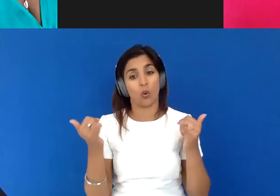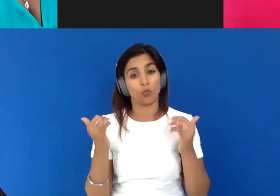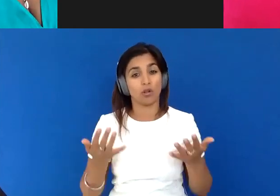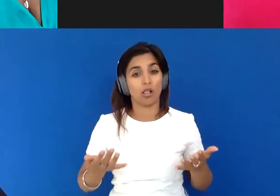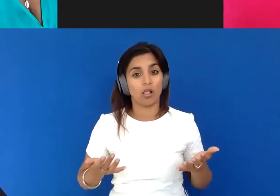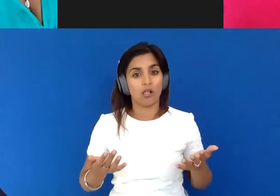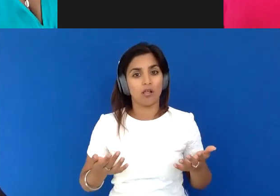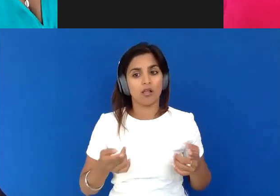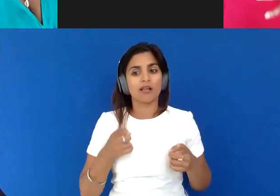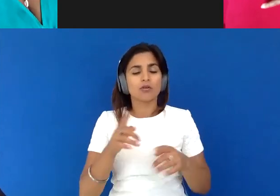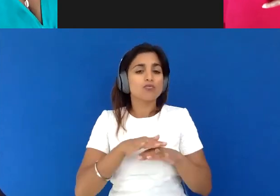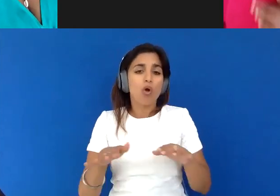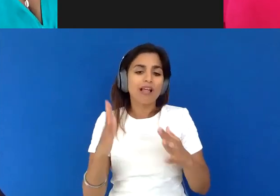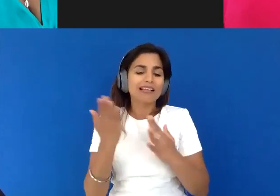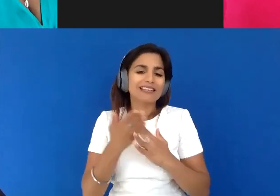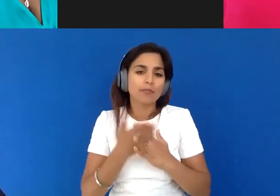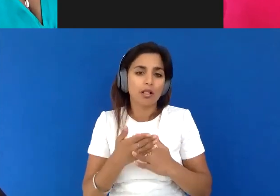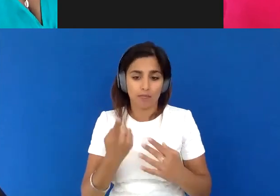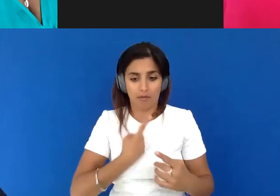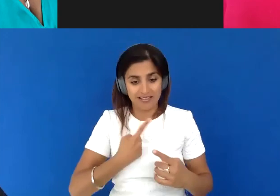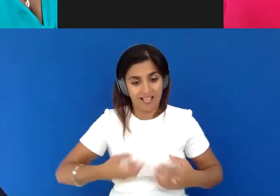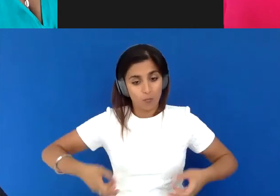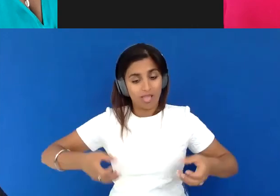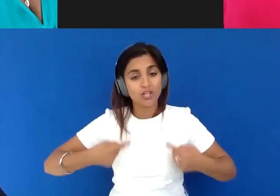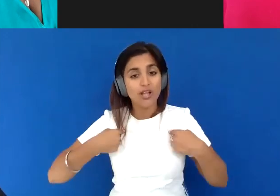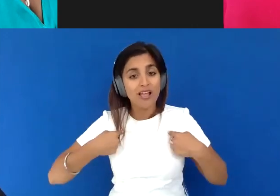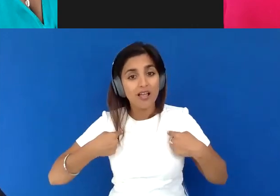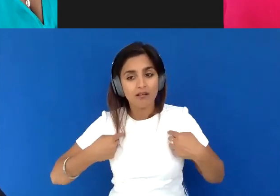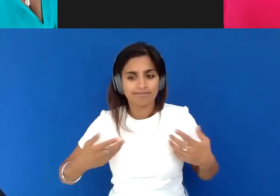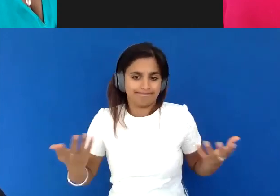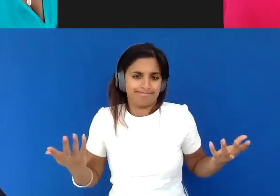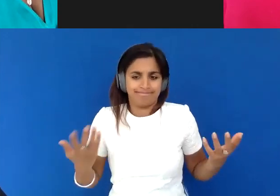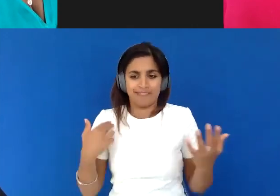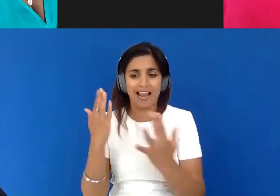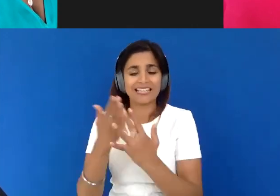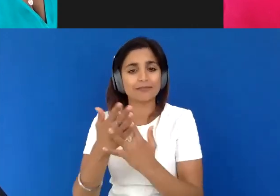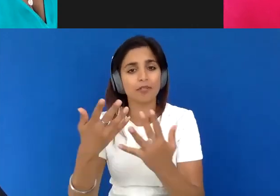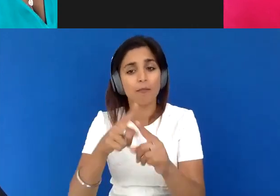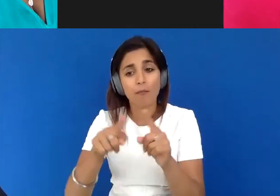built to be accessible, am a wheelchair user and that has been one of my main